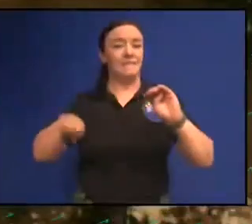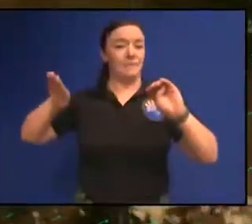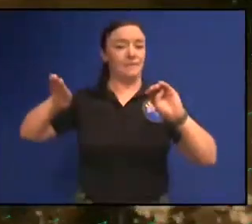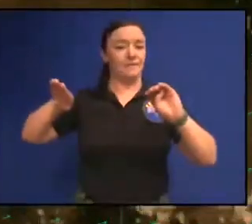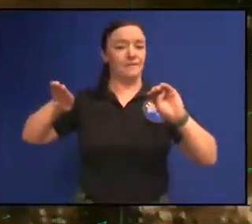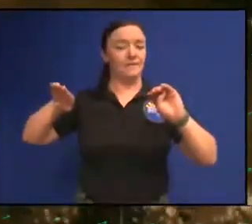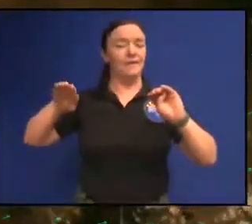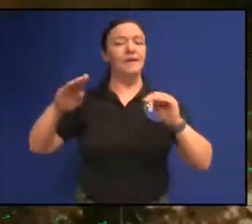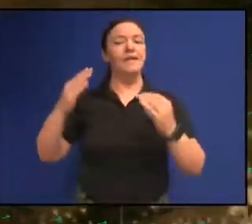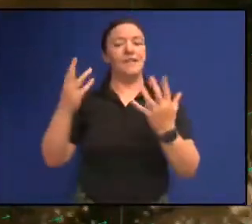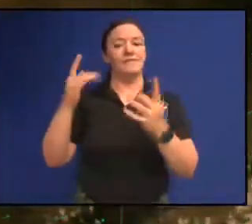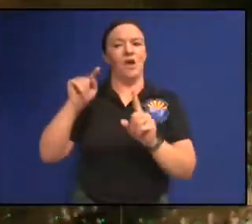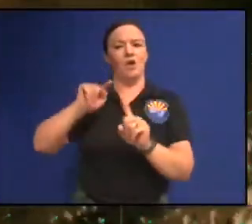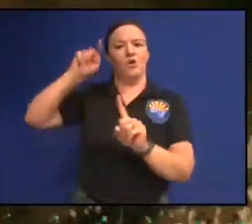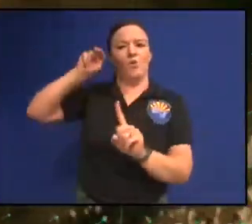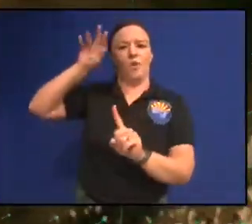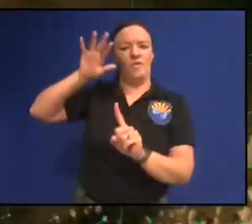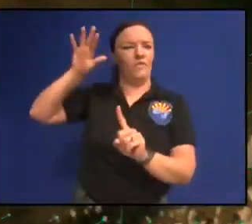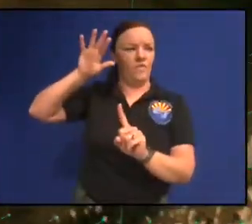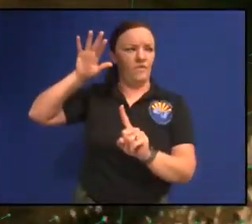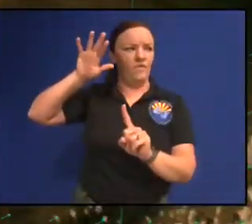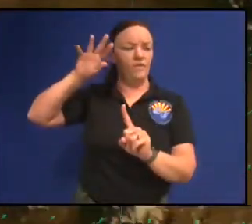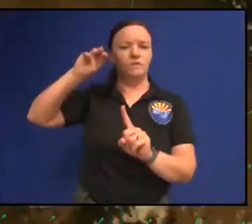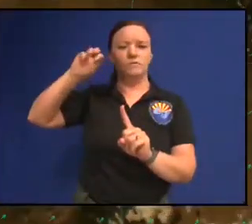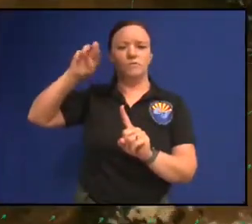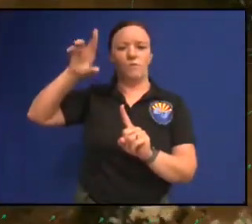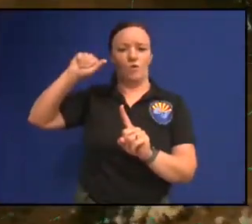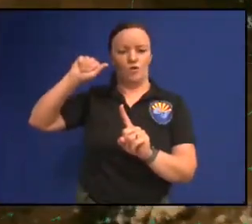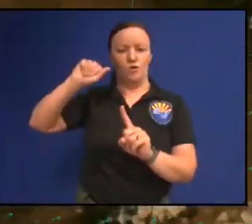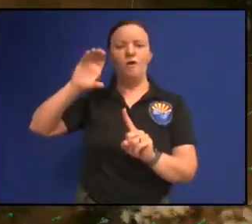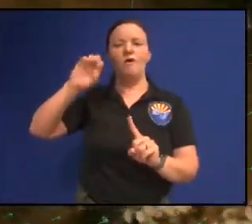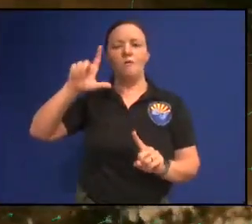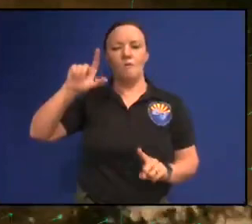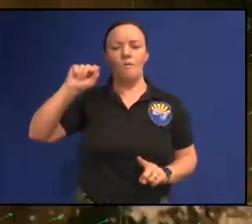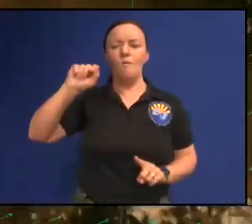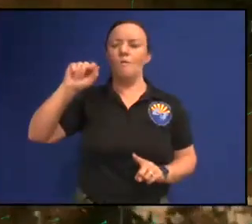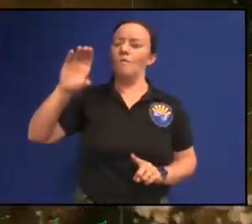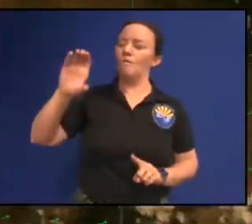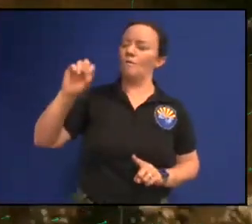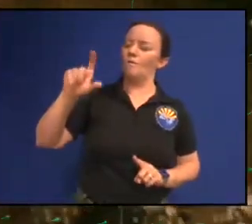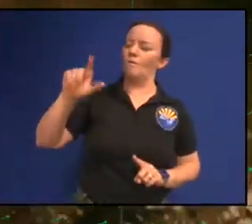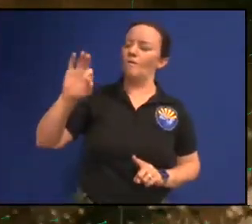MORA, COLFAX AND TAOS COUNTY THERE. AND YOU CAN SEE JUST OVER THE FIRE AND ESPECIALLY TO